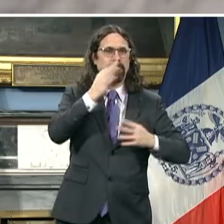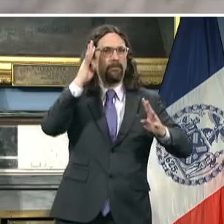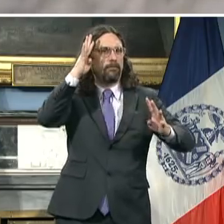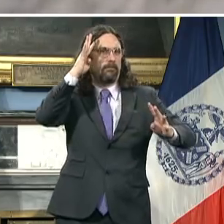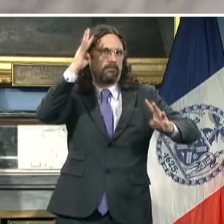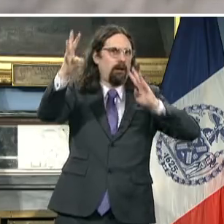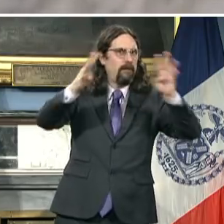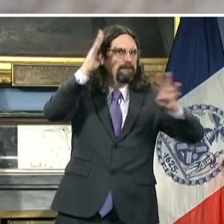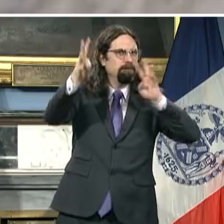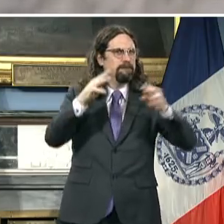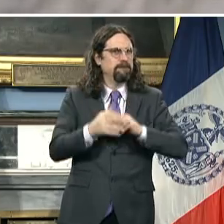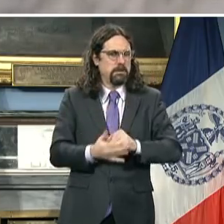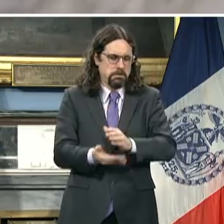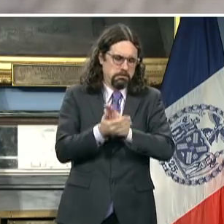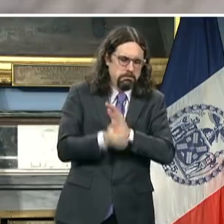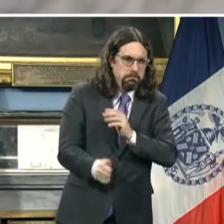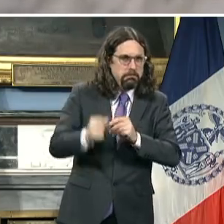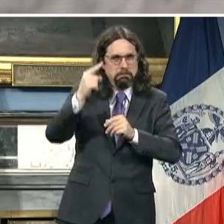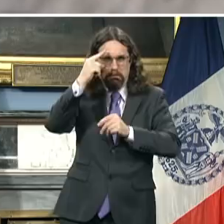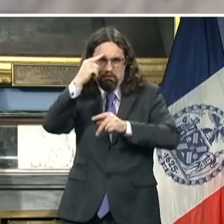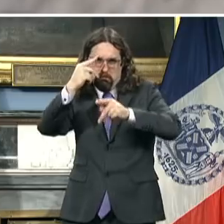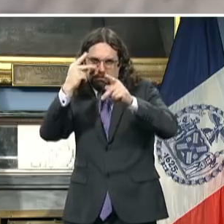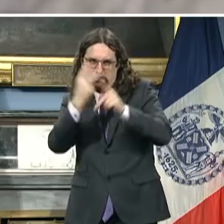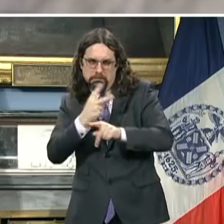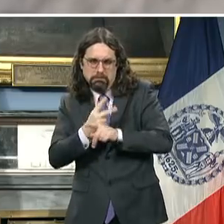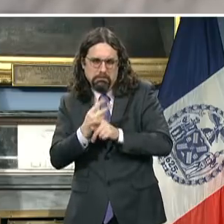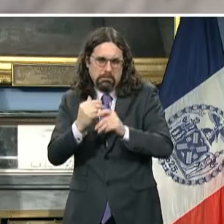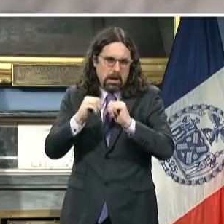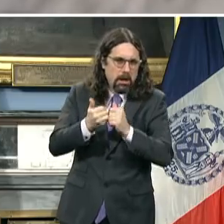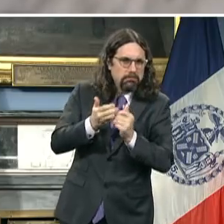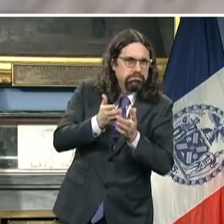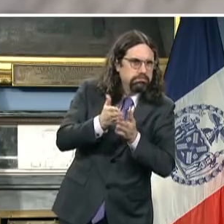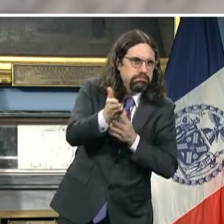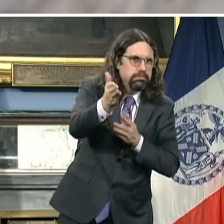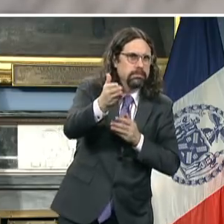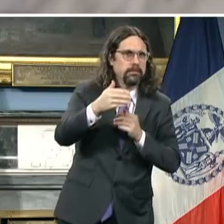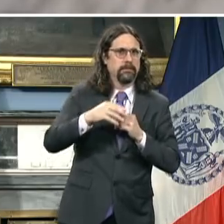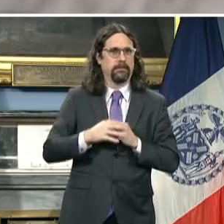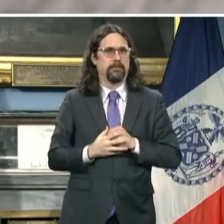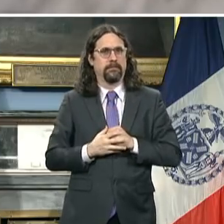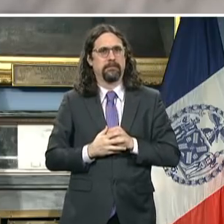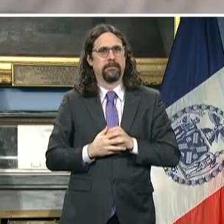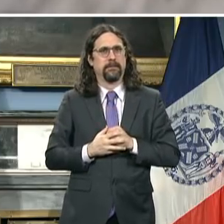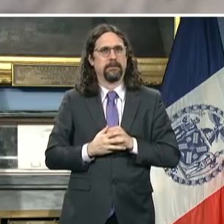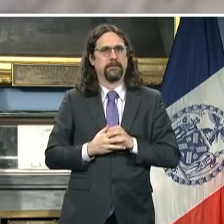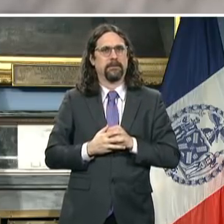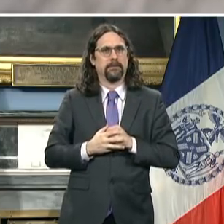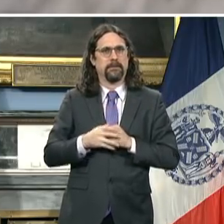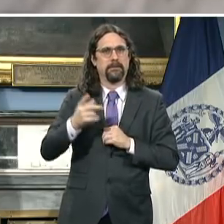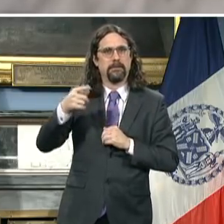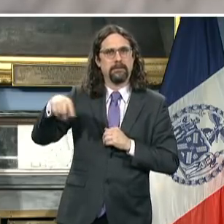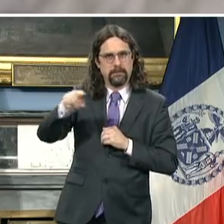SEE THIS KIND OF THING HAPPEN. BUT IT'S VERY OMVING. IT'S VERY BEAUTIFUL TO SEE IT GO THROUGH ALL